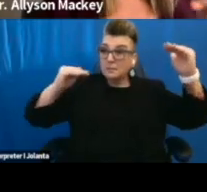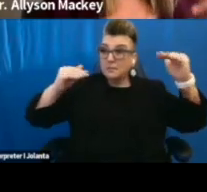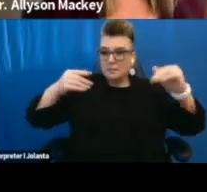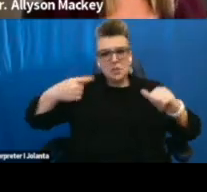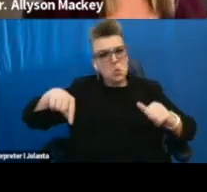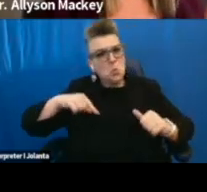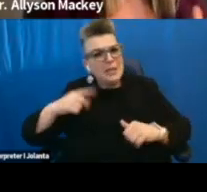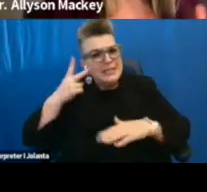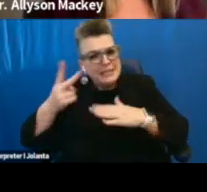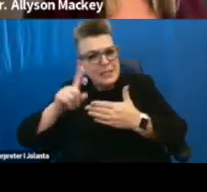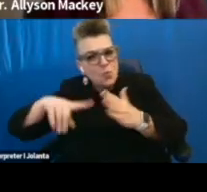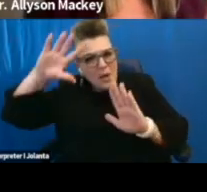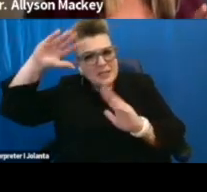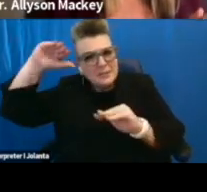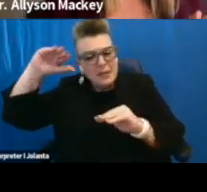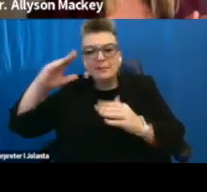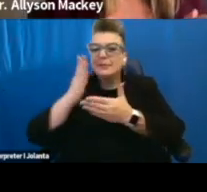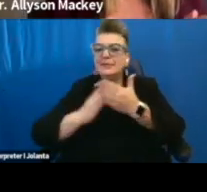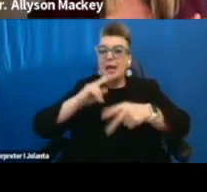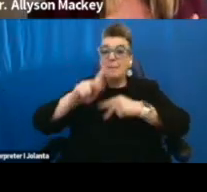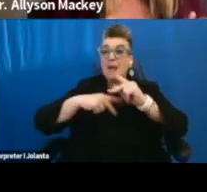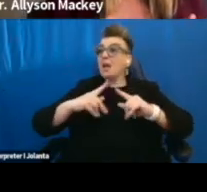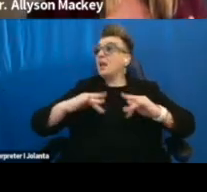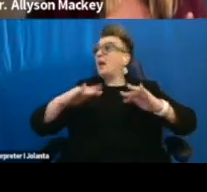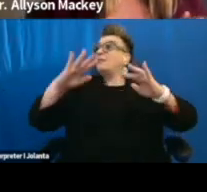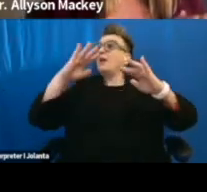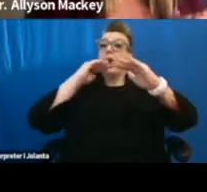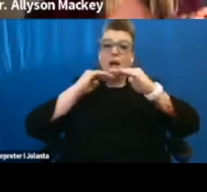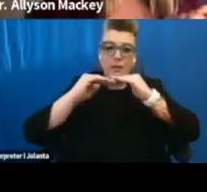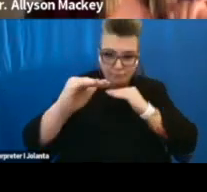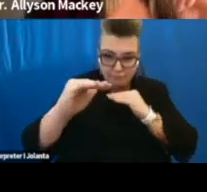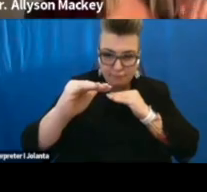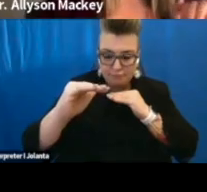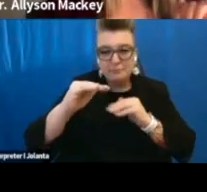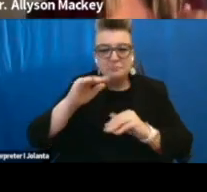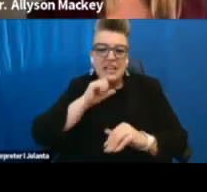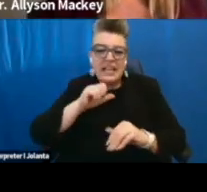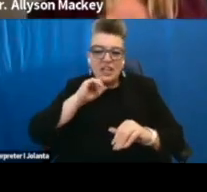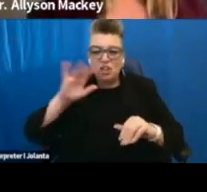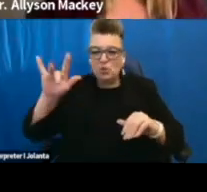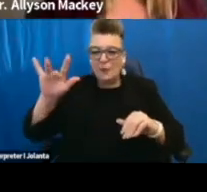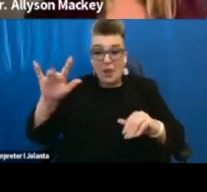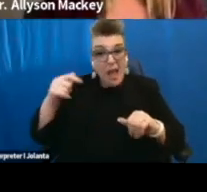some sort of plateauish around age 25 i expected this to be starker